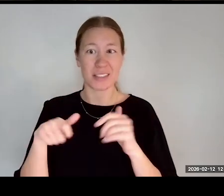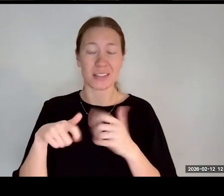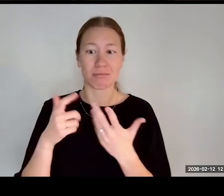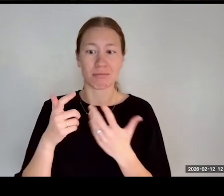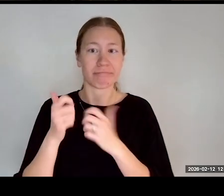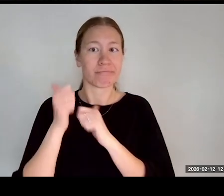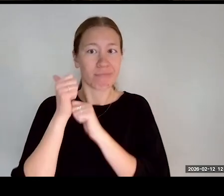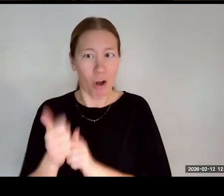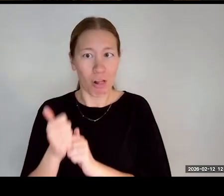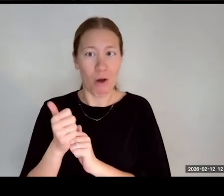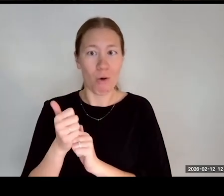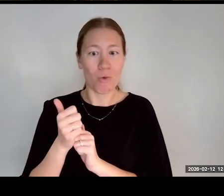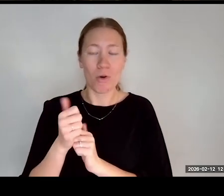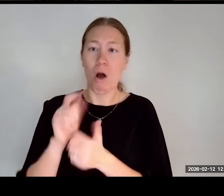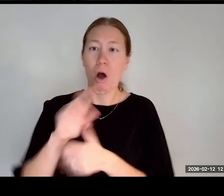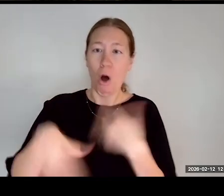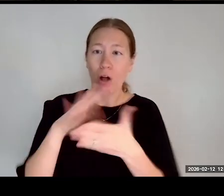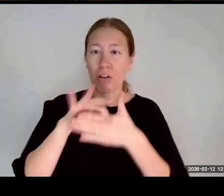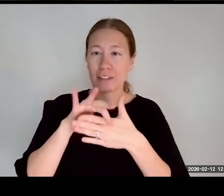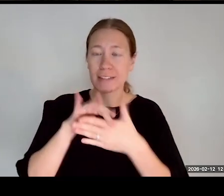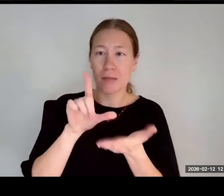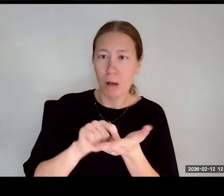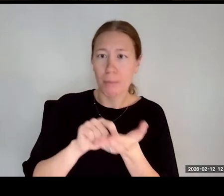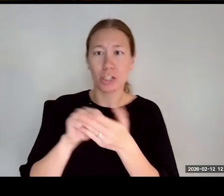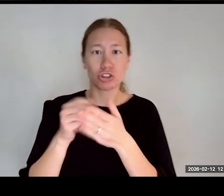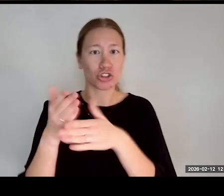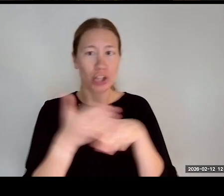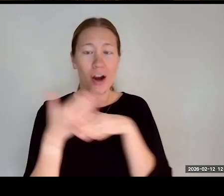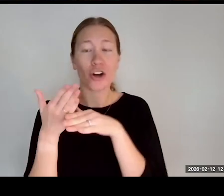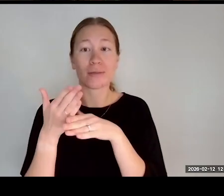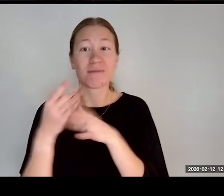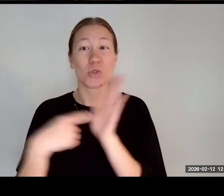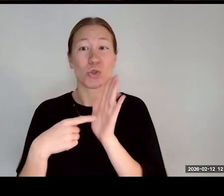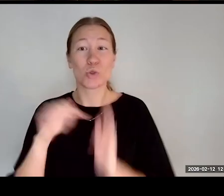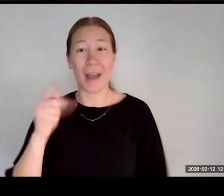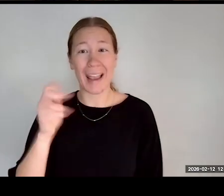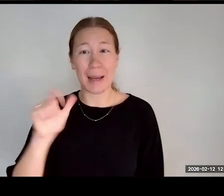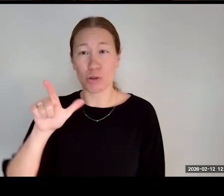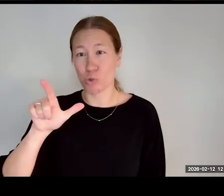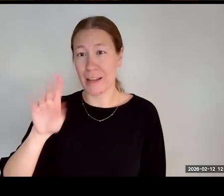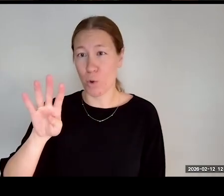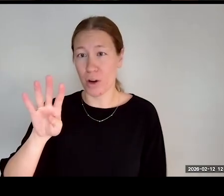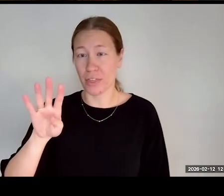and utilize at the university digitally accessible by April 24th, 2026. So the date's coming up fast.